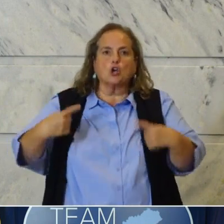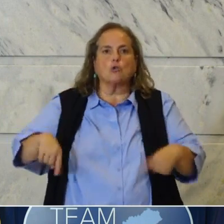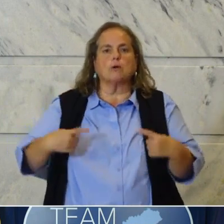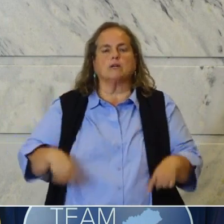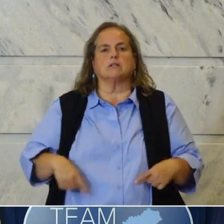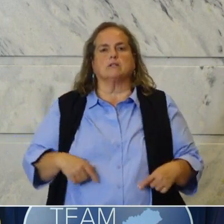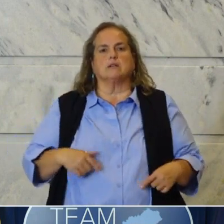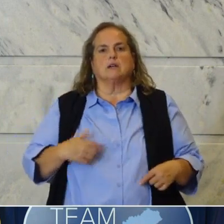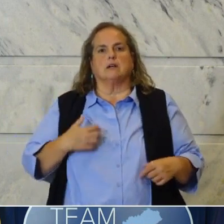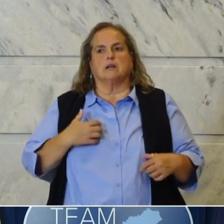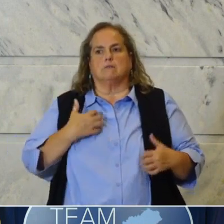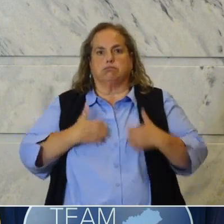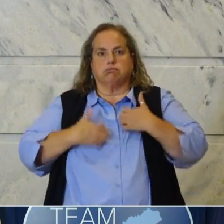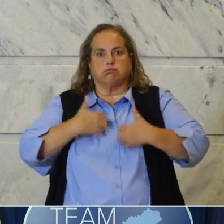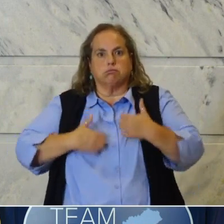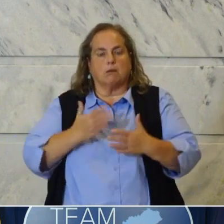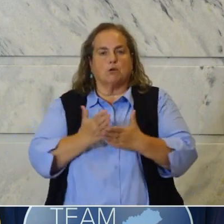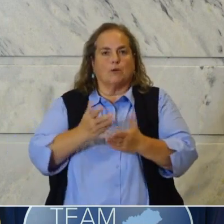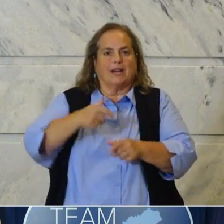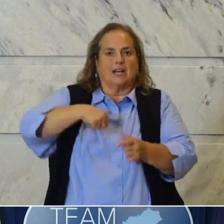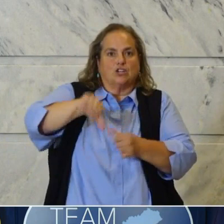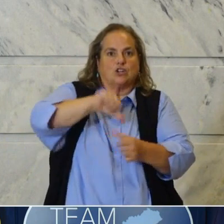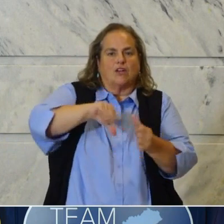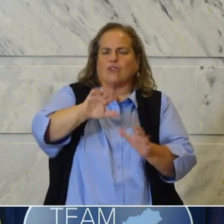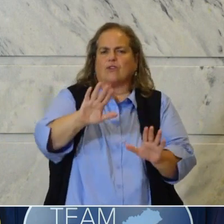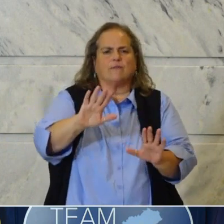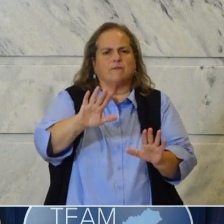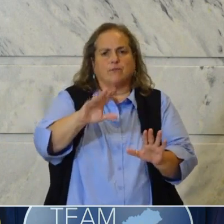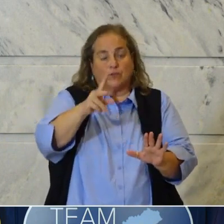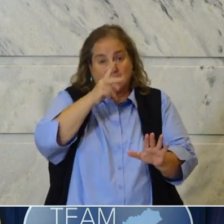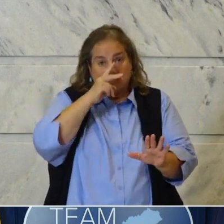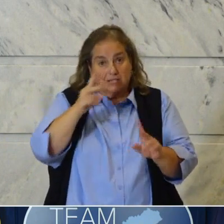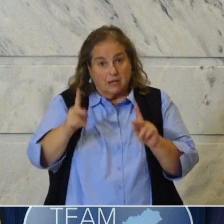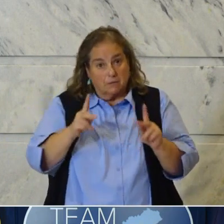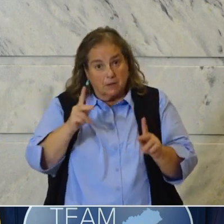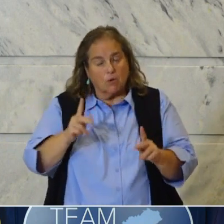flaunting the rules, you should steer a wide course. And if you go to school